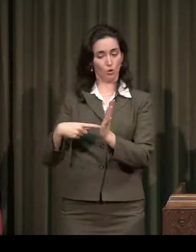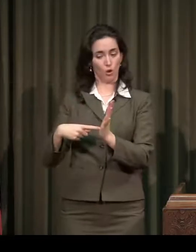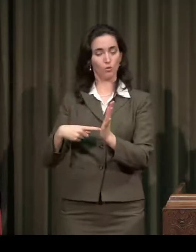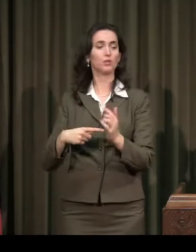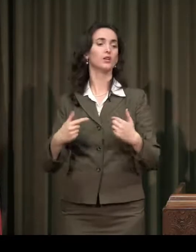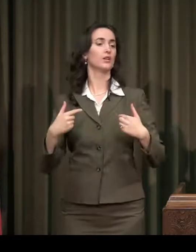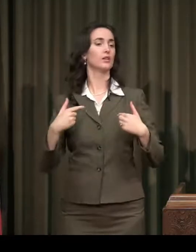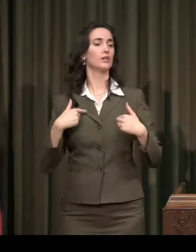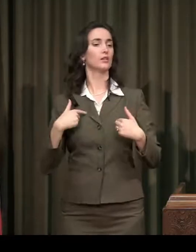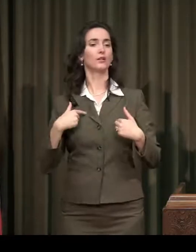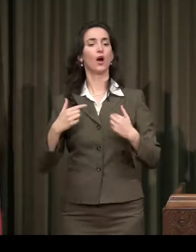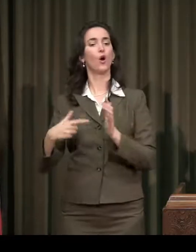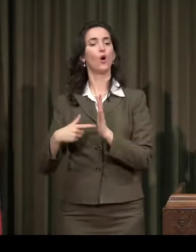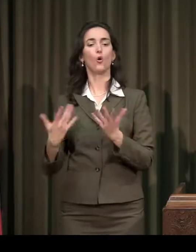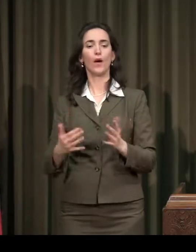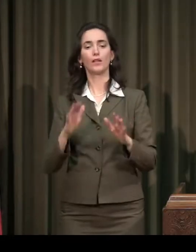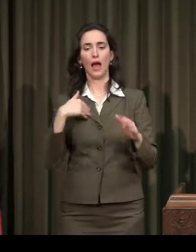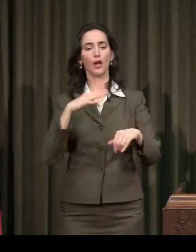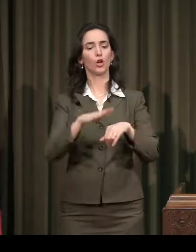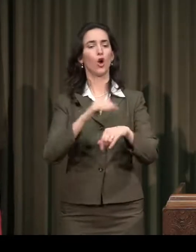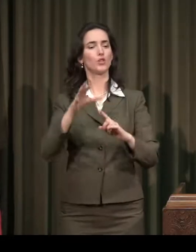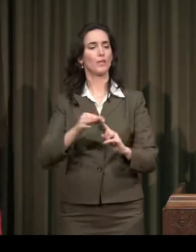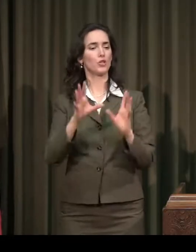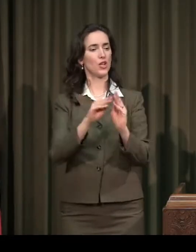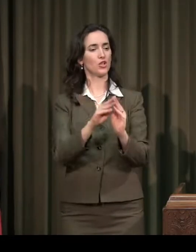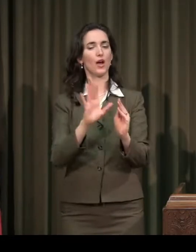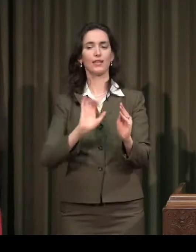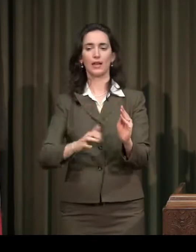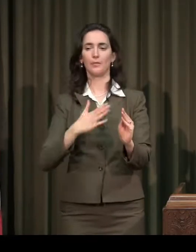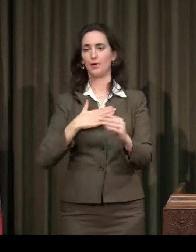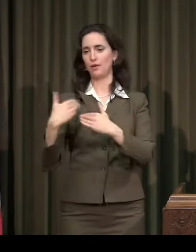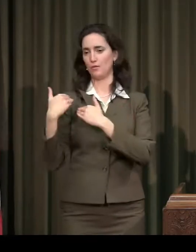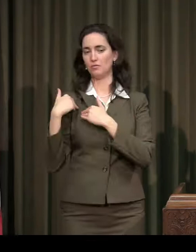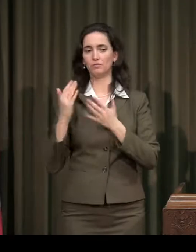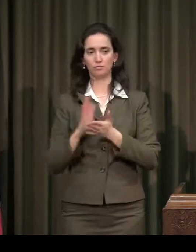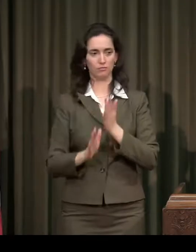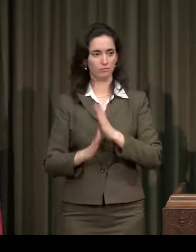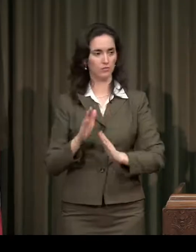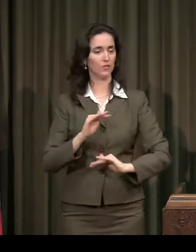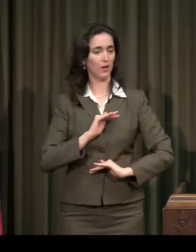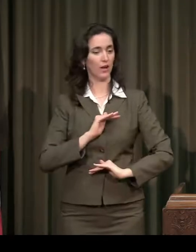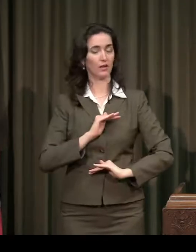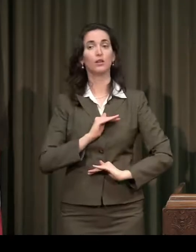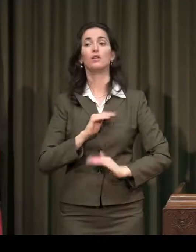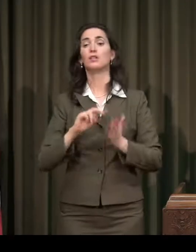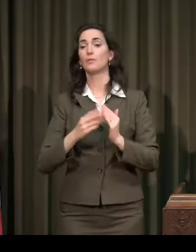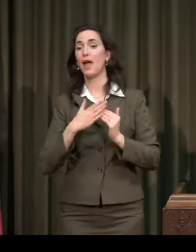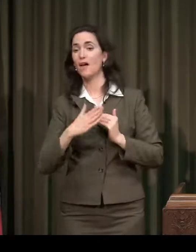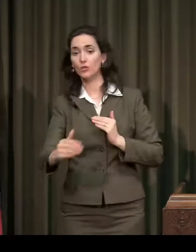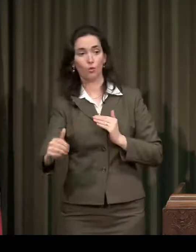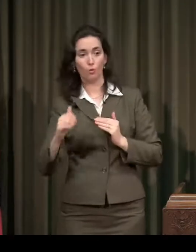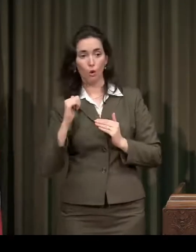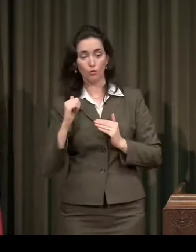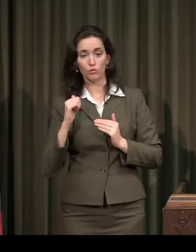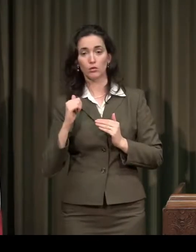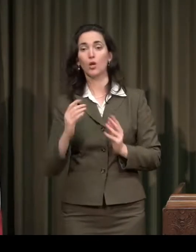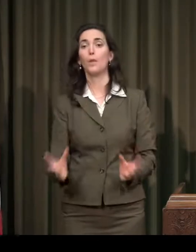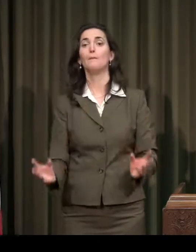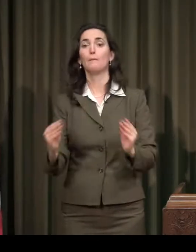by calling the special session now that is not to say that I wouldn't call us back into a second special session